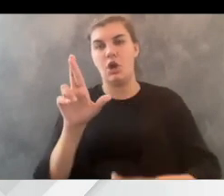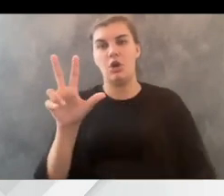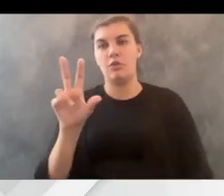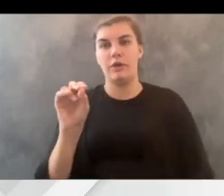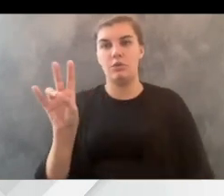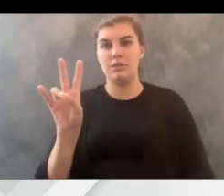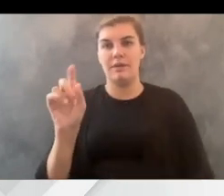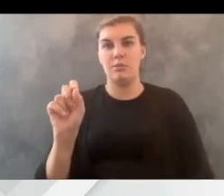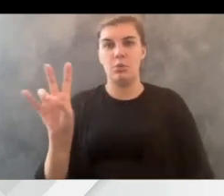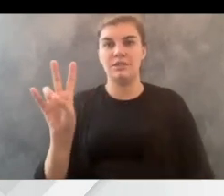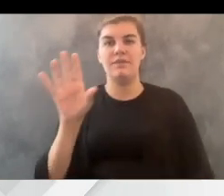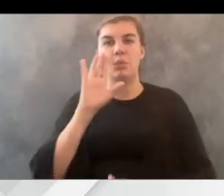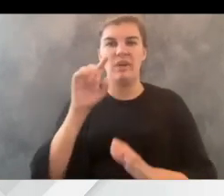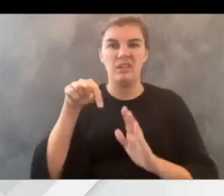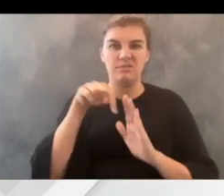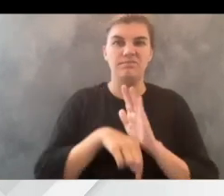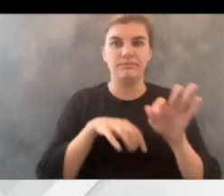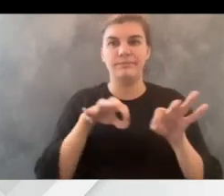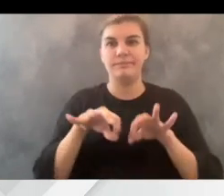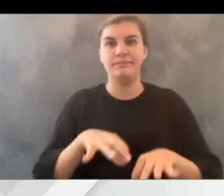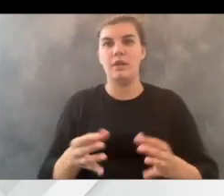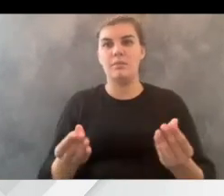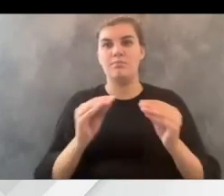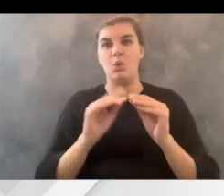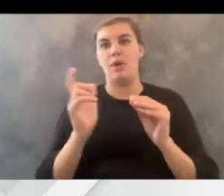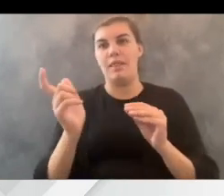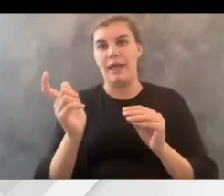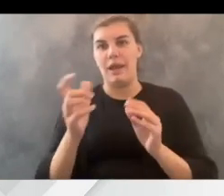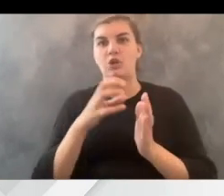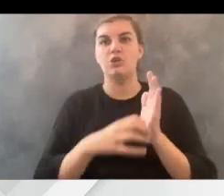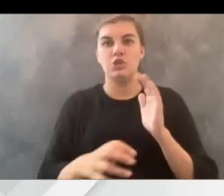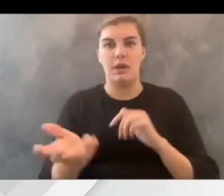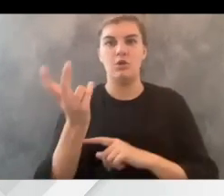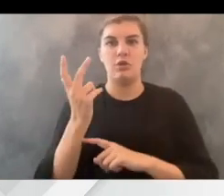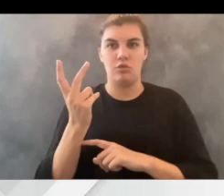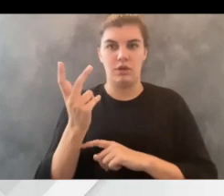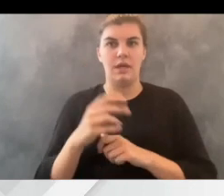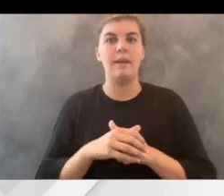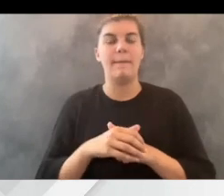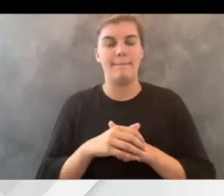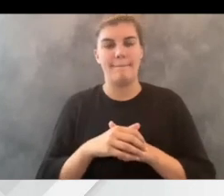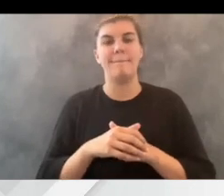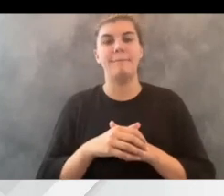go into these technical specifications in the third training module which covers chapter 3.